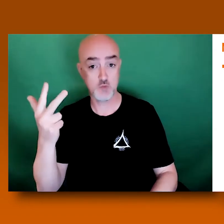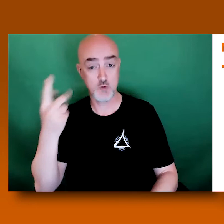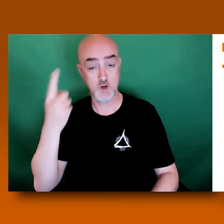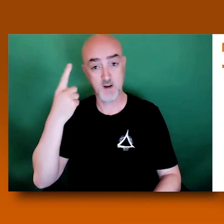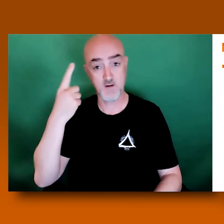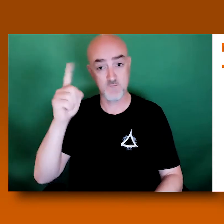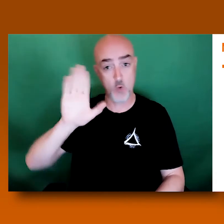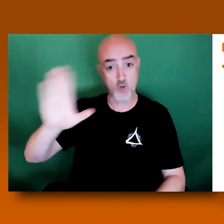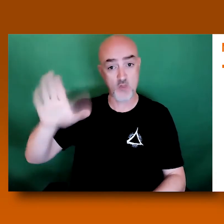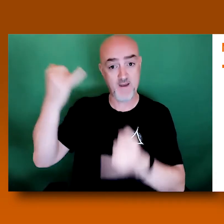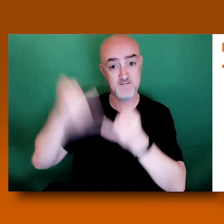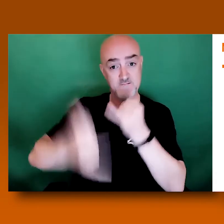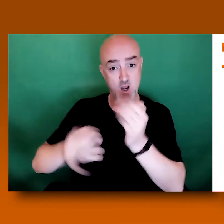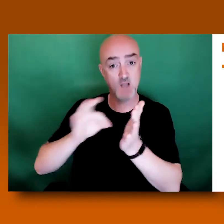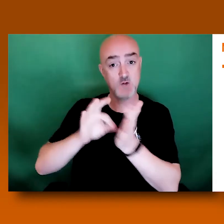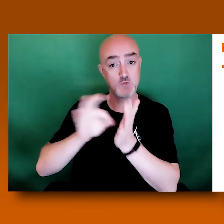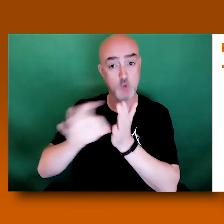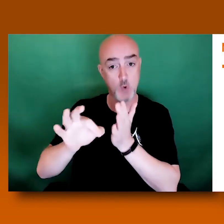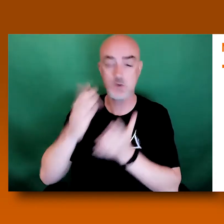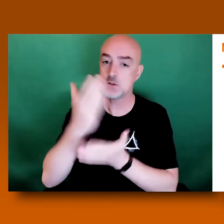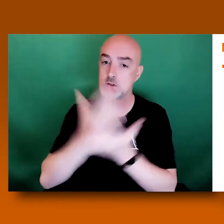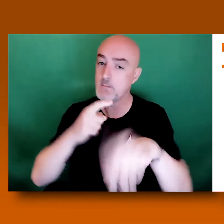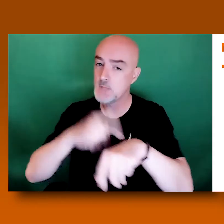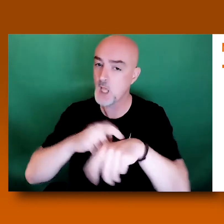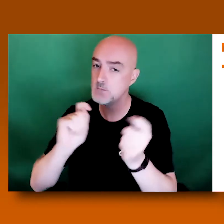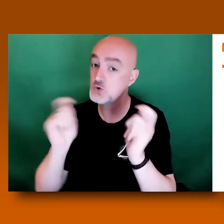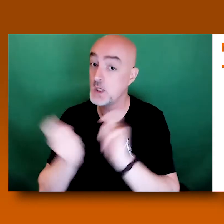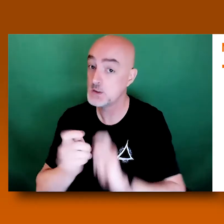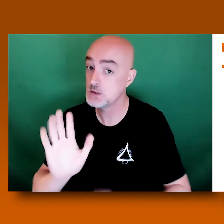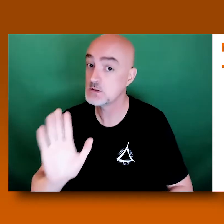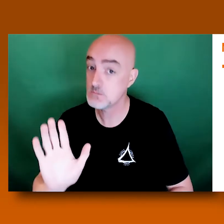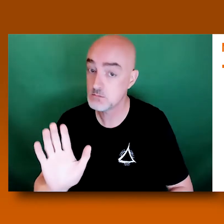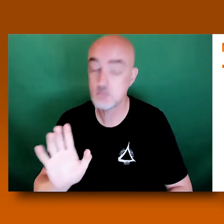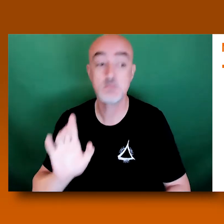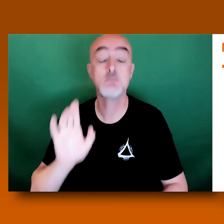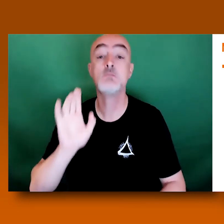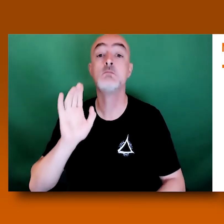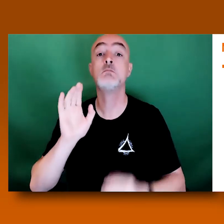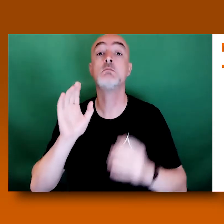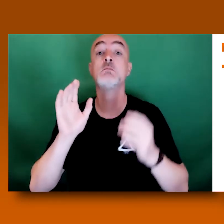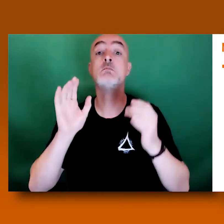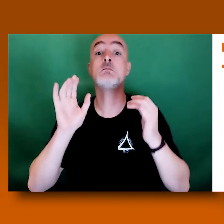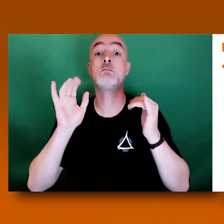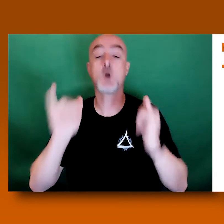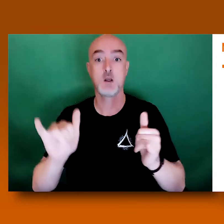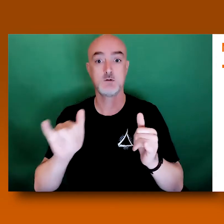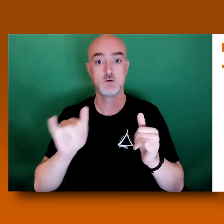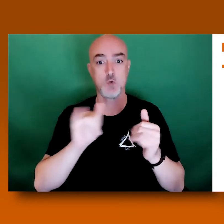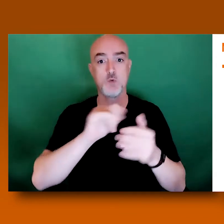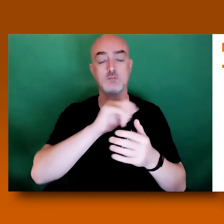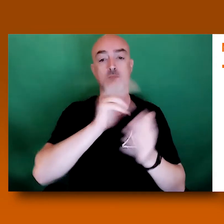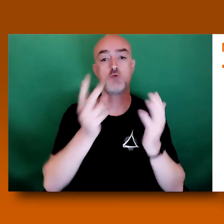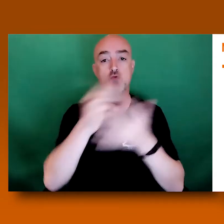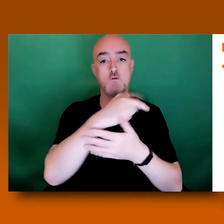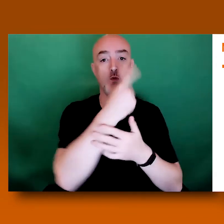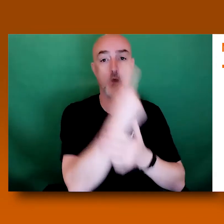the initial 3 reviewers, for their final score. And at times, they can change their score after they go through that process.